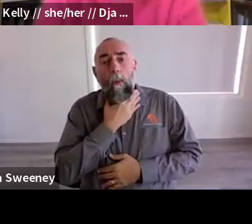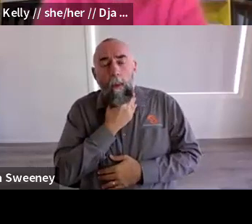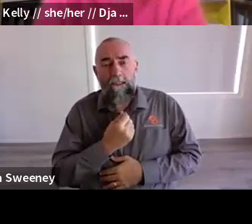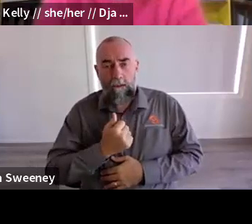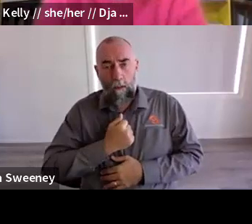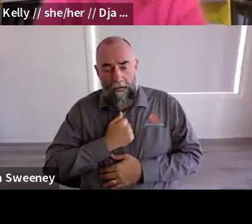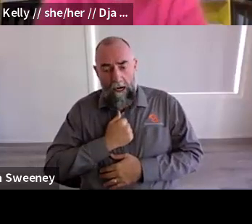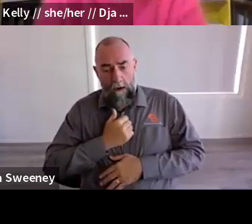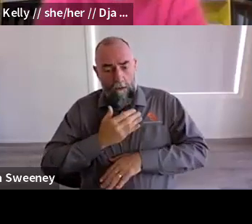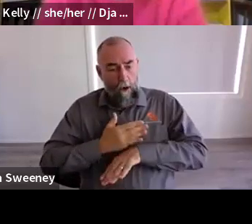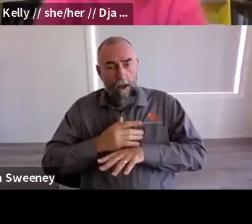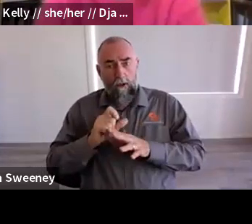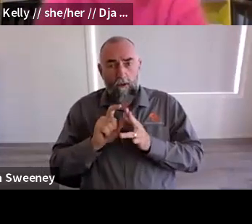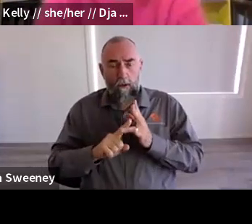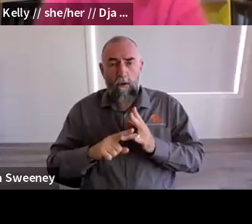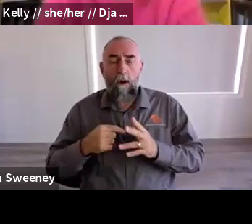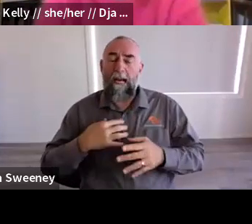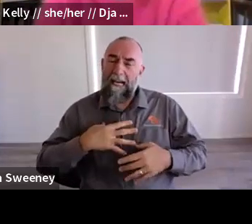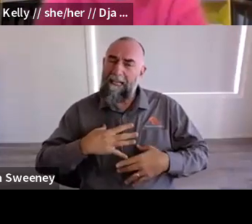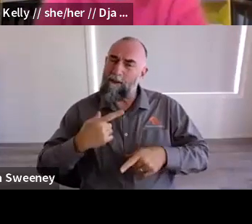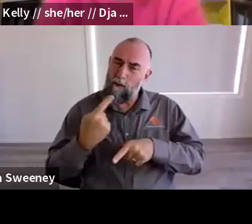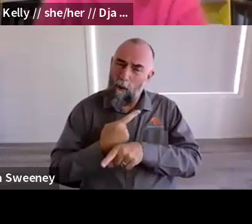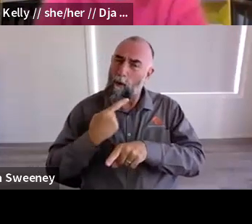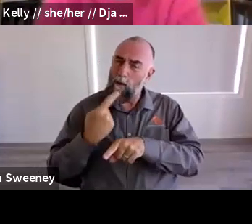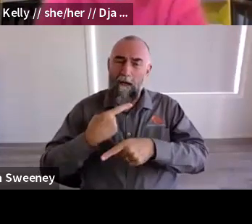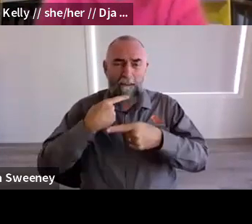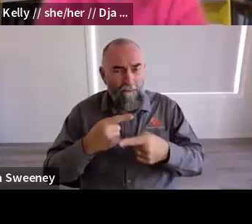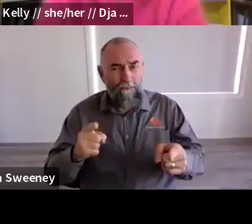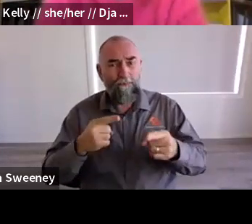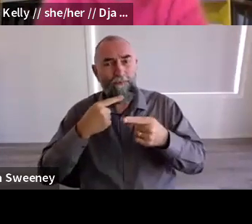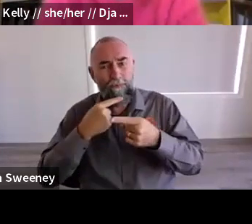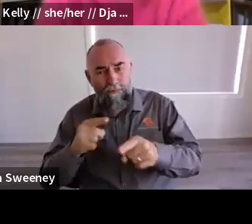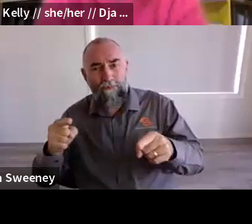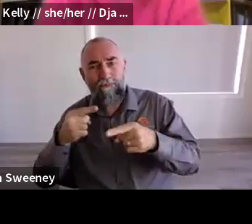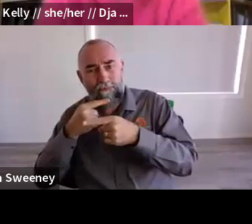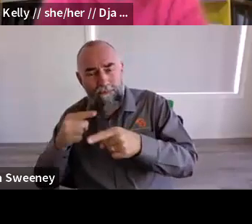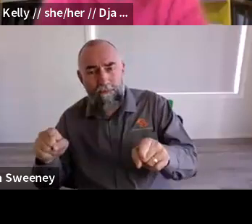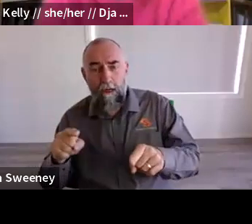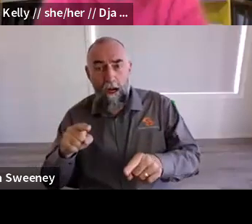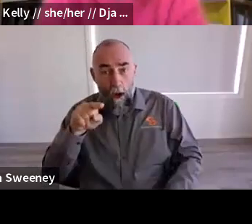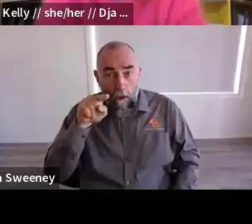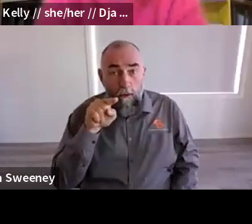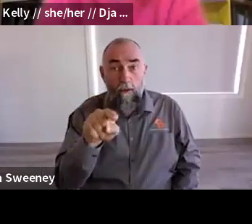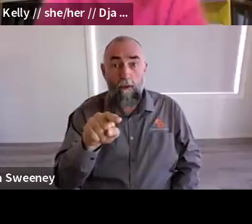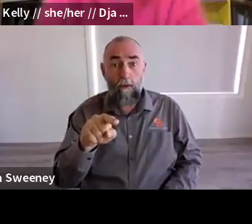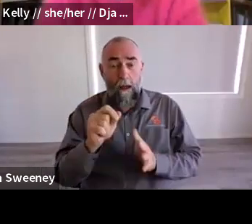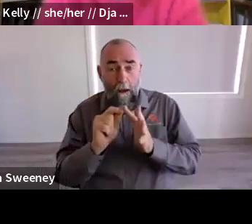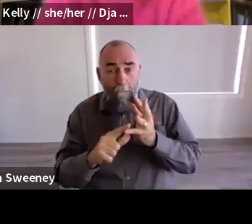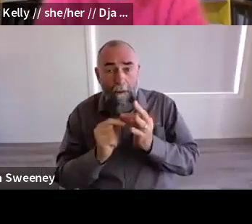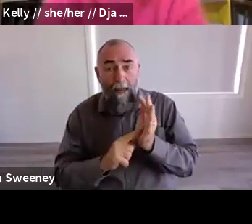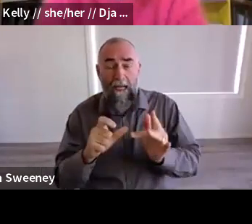so. I just - I just wish we were in a better position. I think the more we